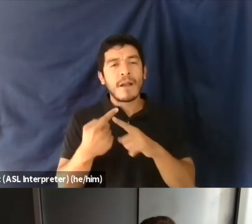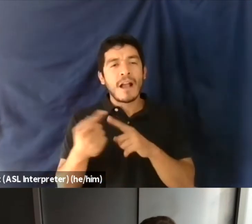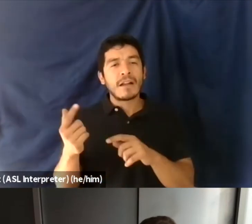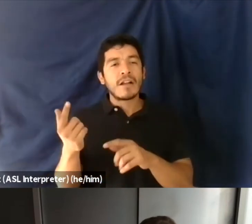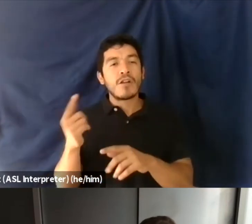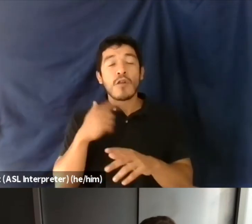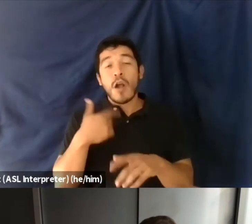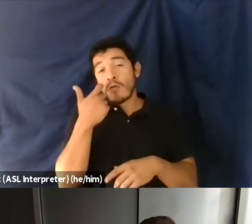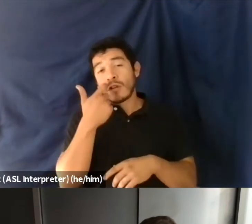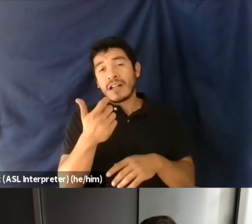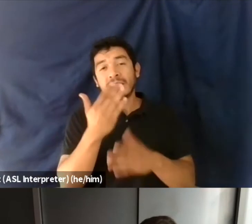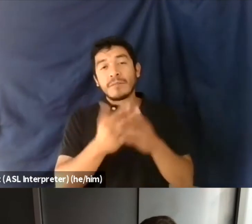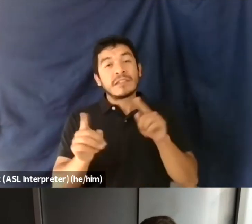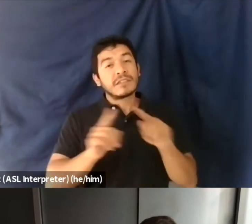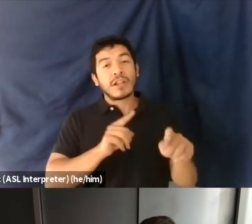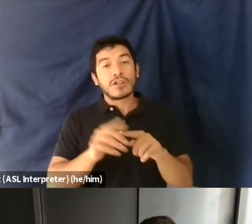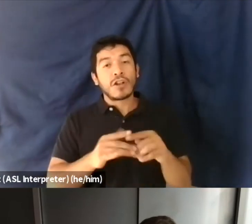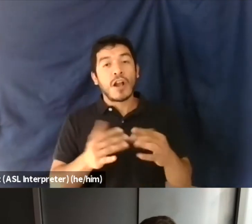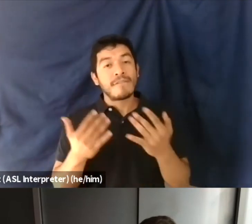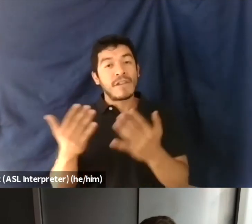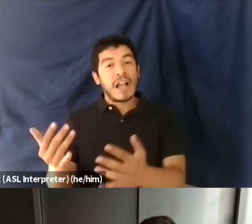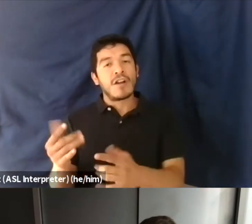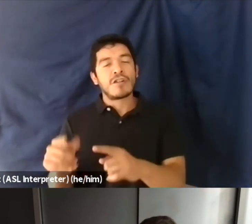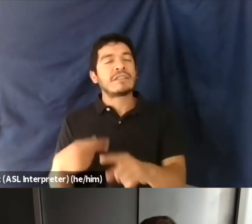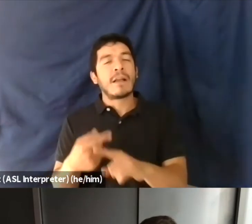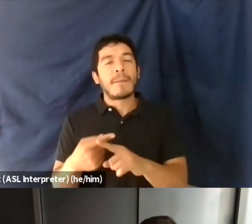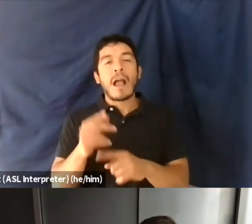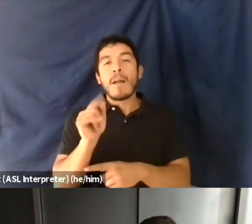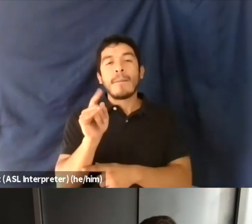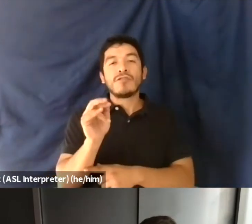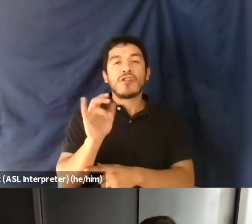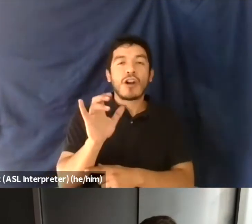which is so much about matriarchy and femininity and where I feel at home.